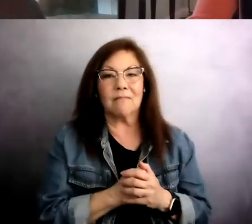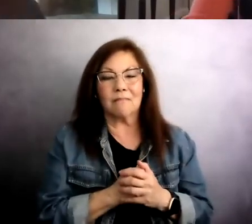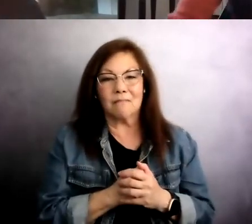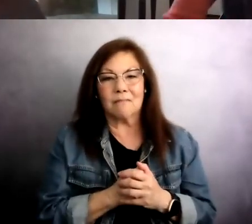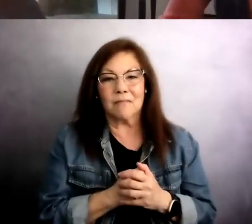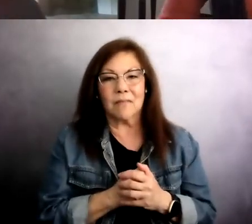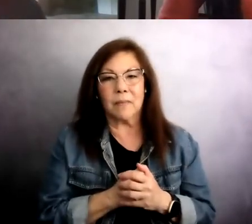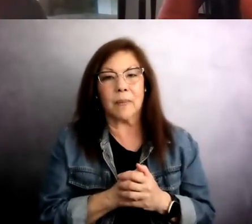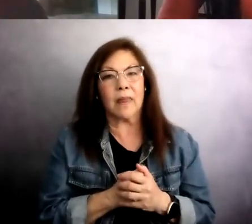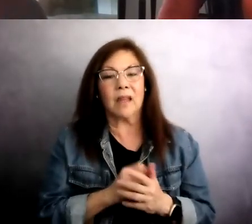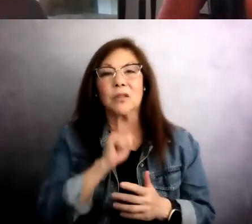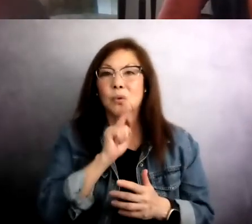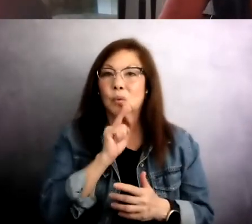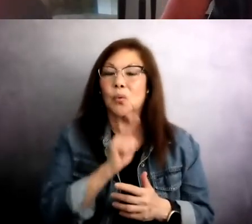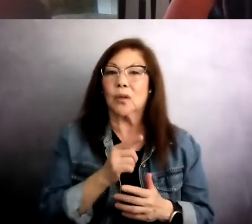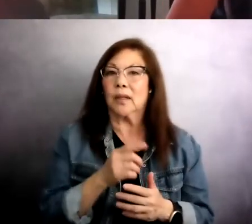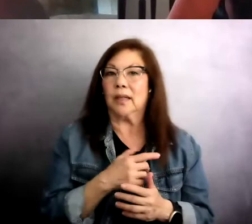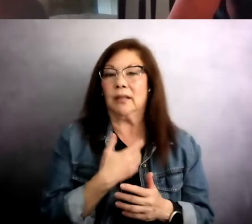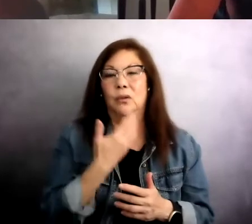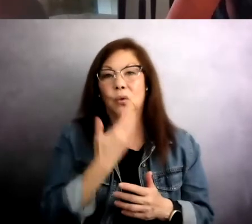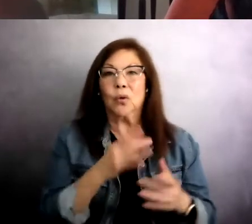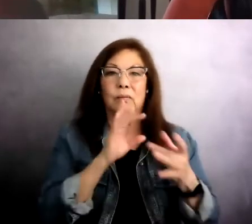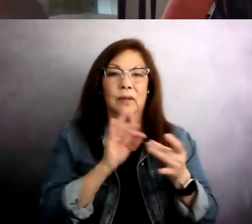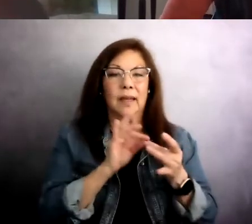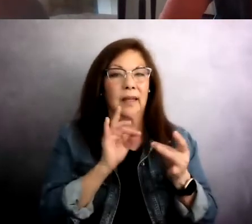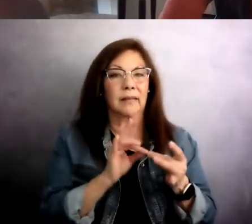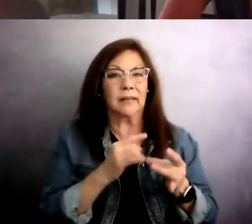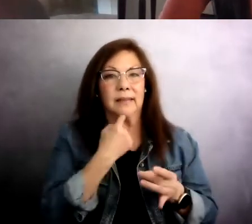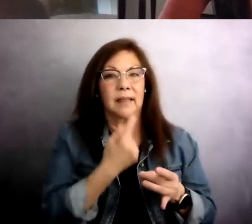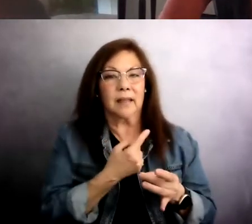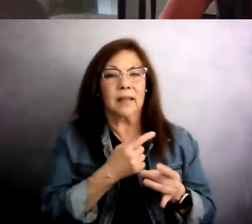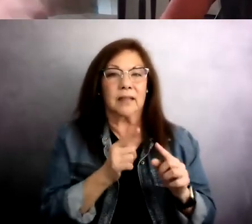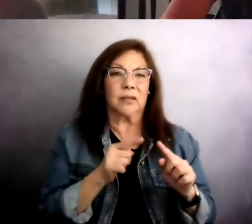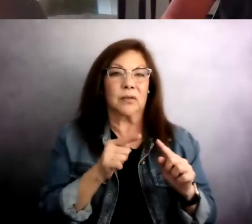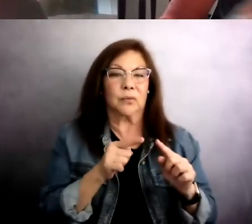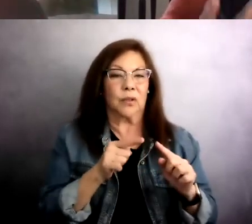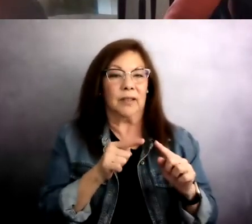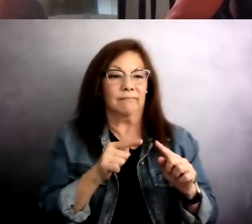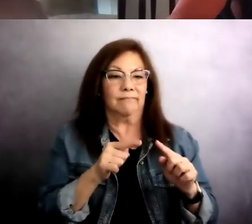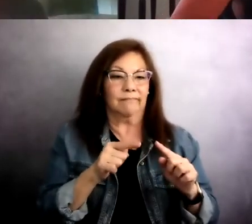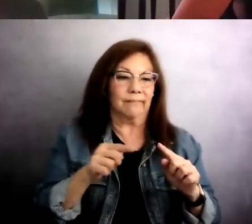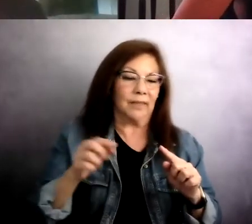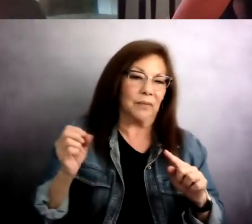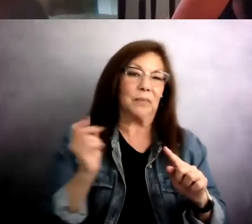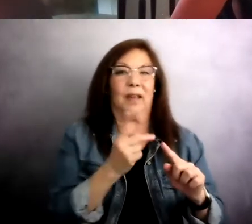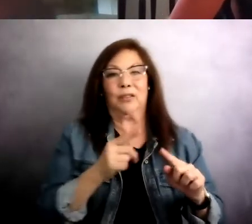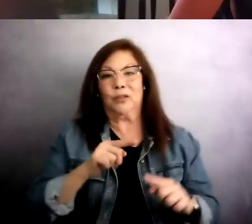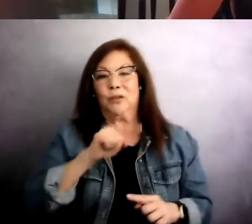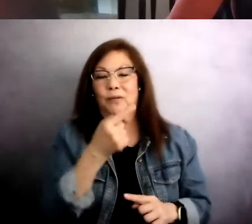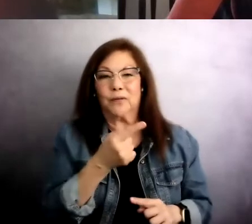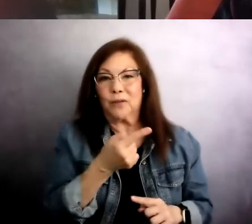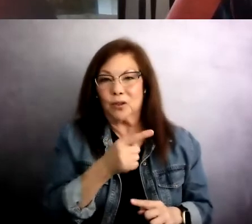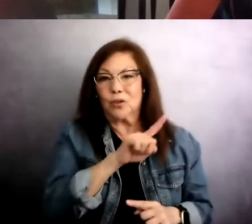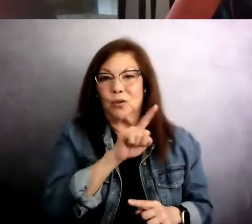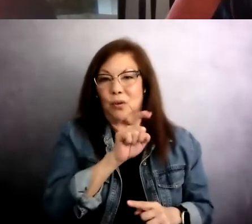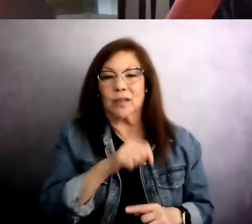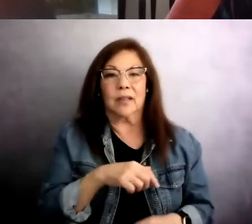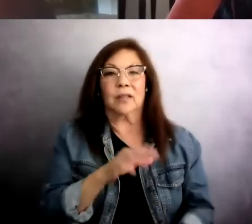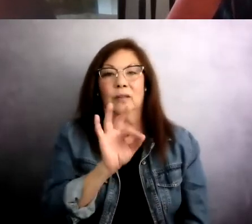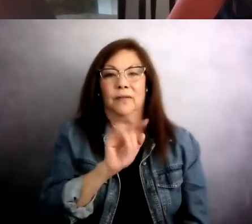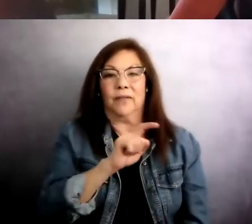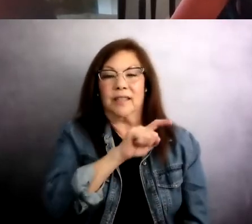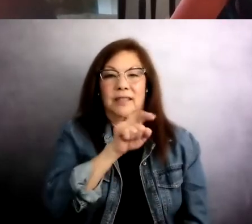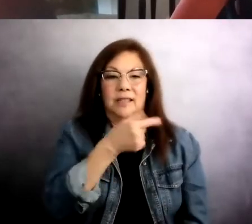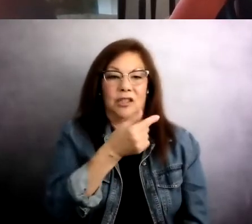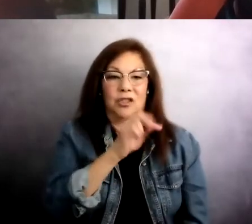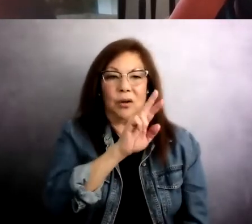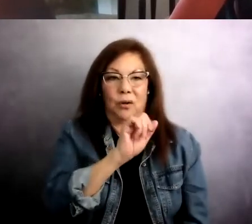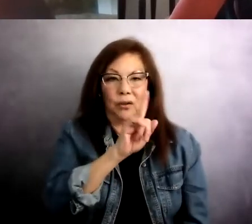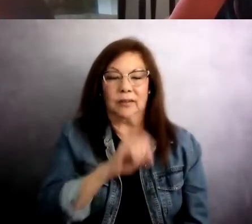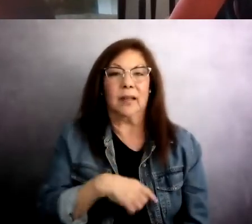it, because it comes fertile -- full-circle. And it is for similar reasons that I was so